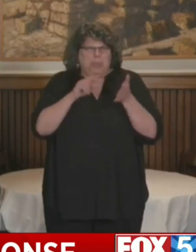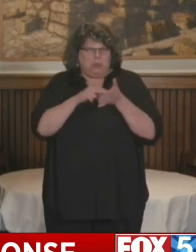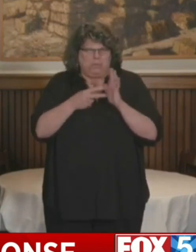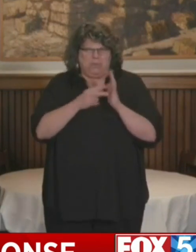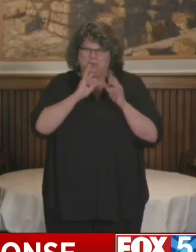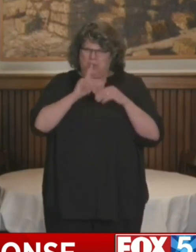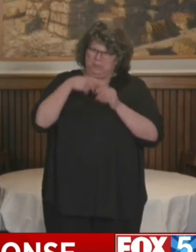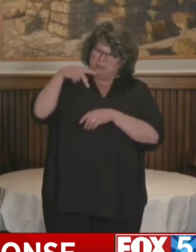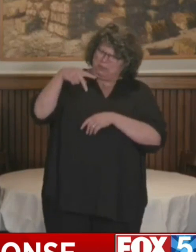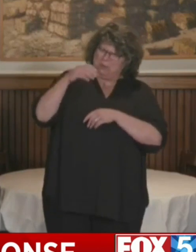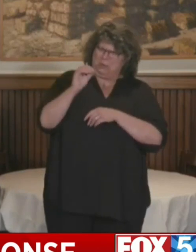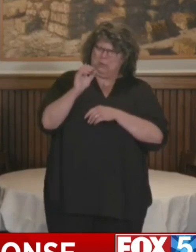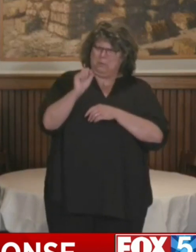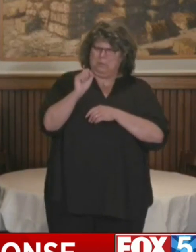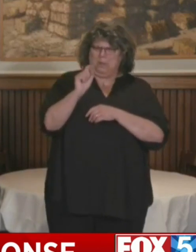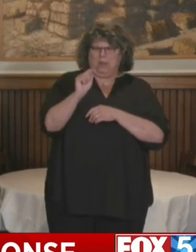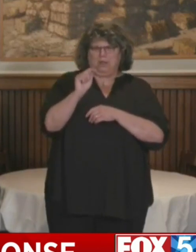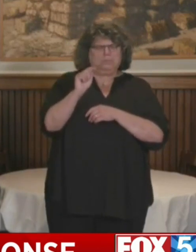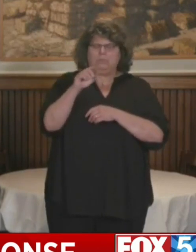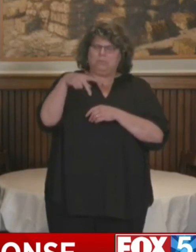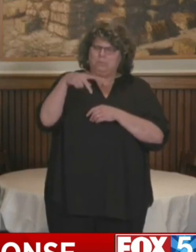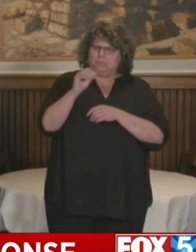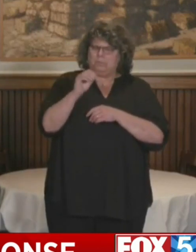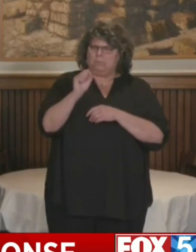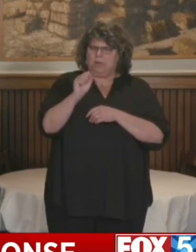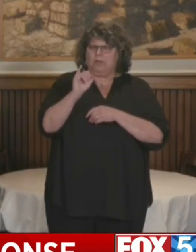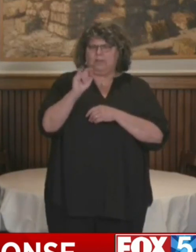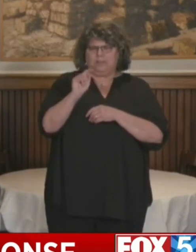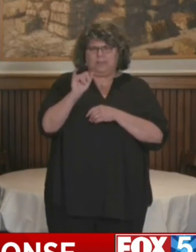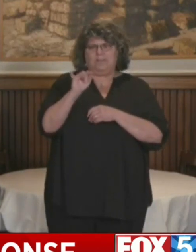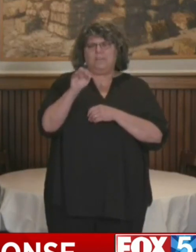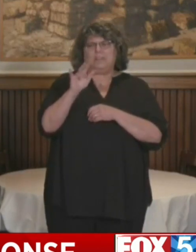THAN A PERCENT WHAT I I MEAN IF YOU HAVEN'T BEEN FOLLOWING